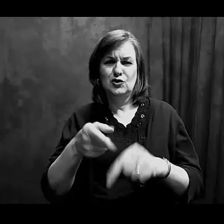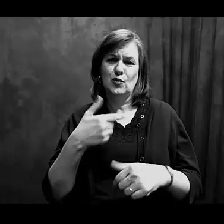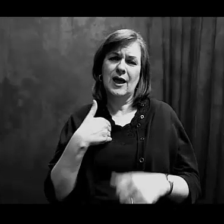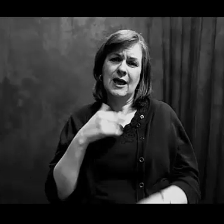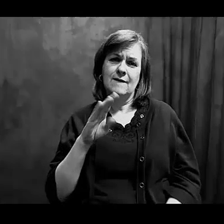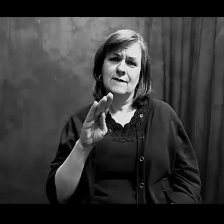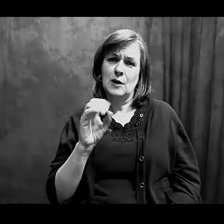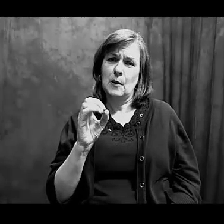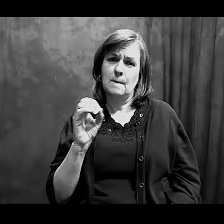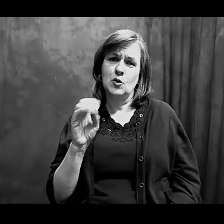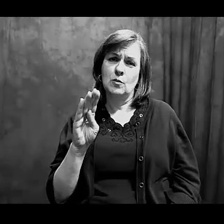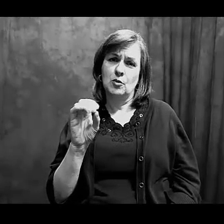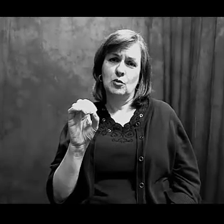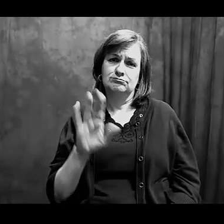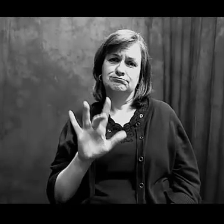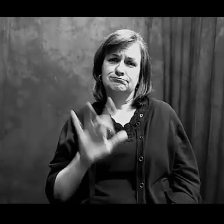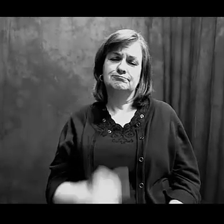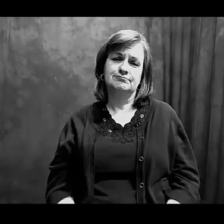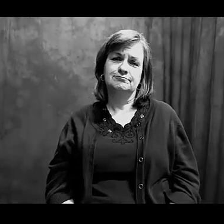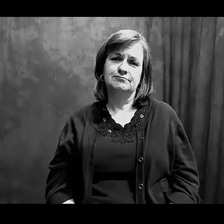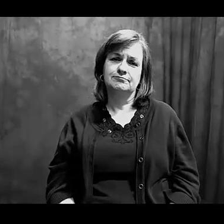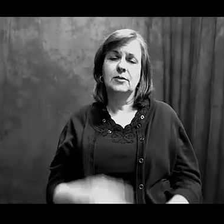awwww -- you have a boo-boo!